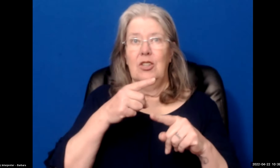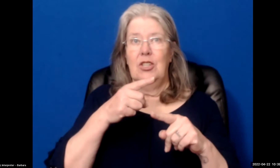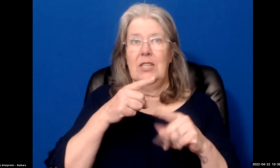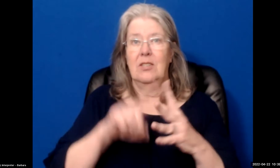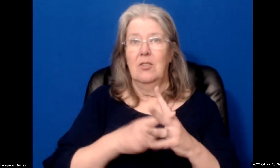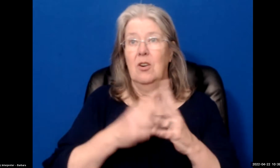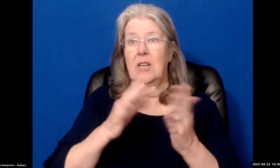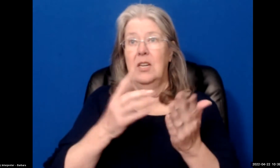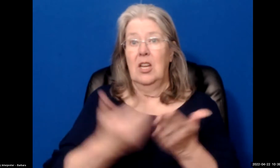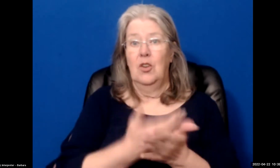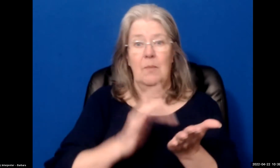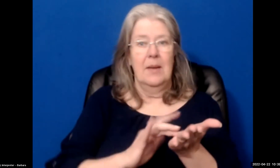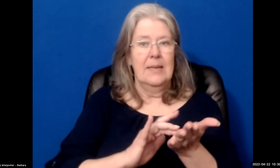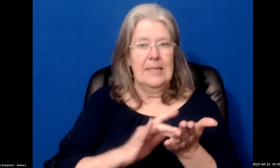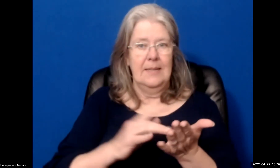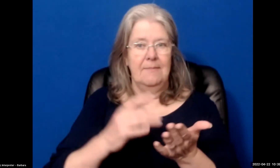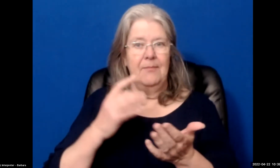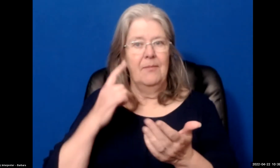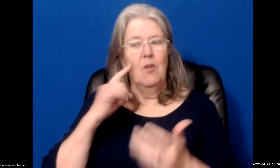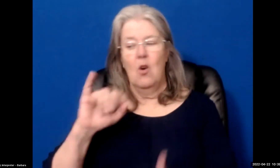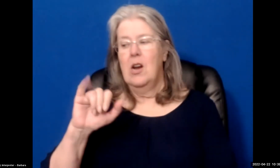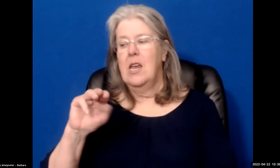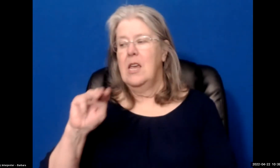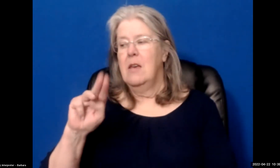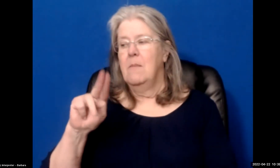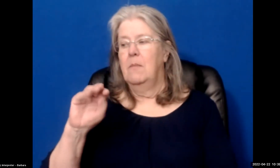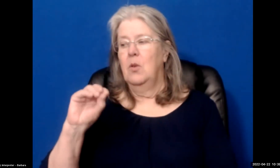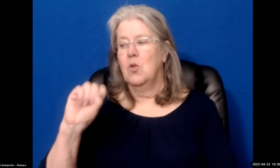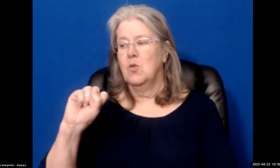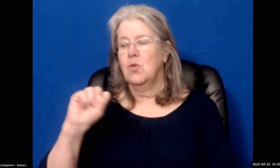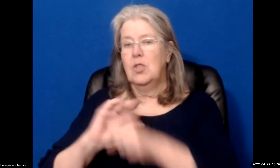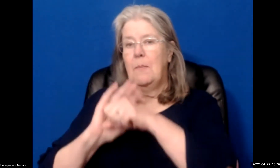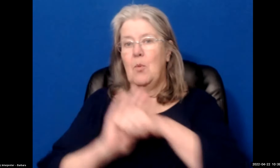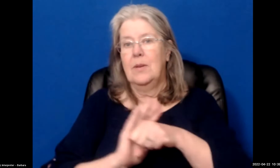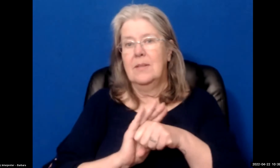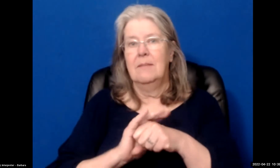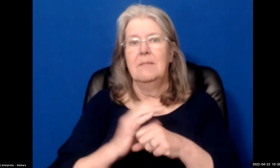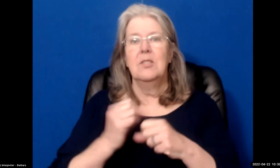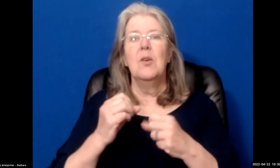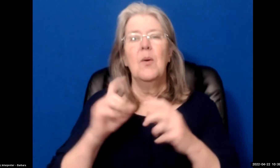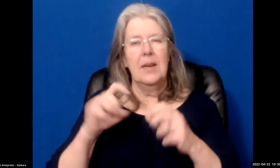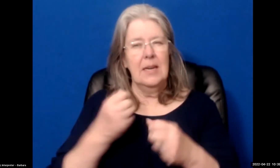So whatever we could do to insulate my kids and keep them as safe as